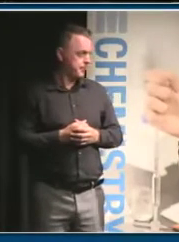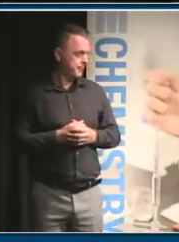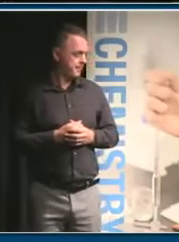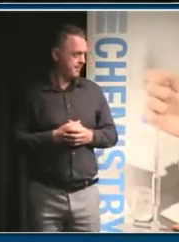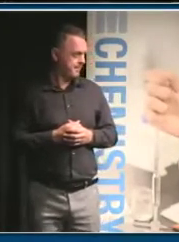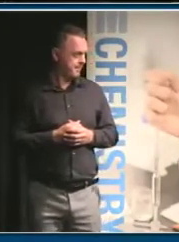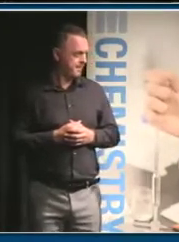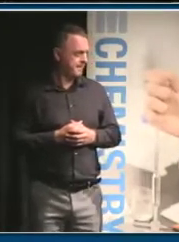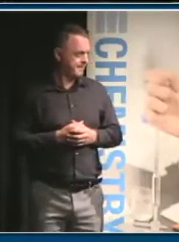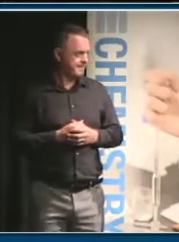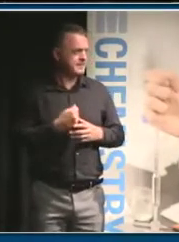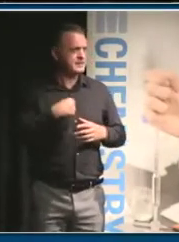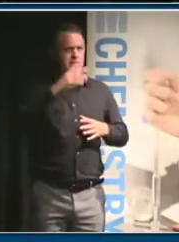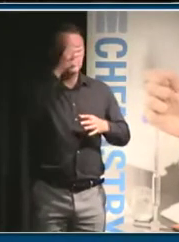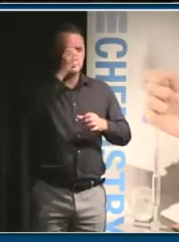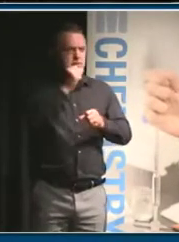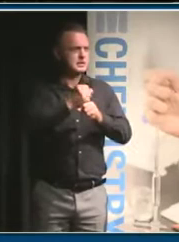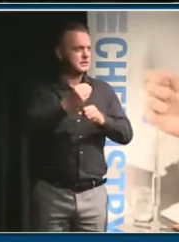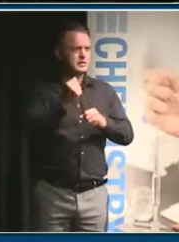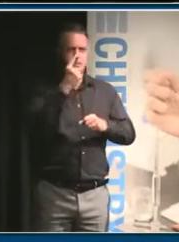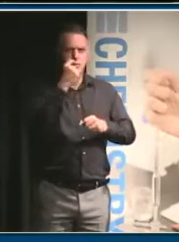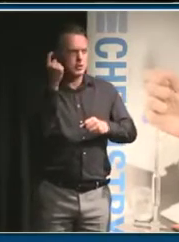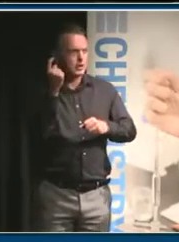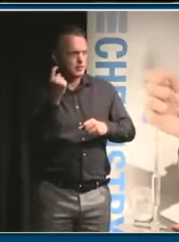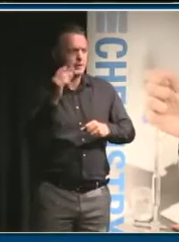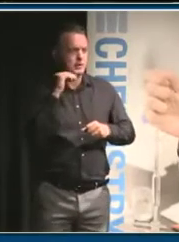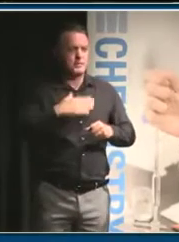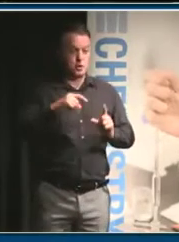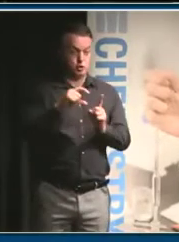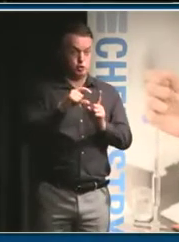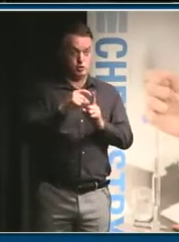on their way I think they might be late but I have a five-year-old daughter that's traveling with me